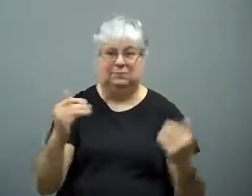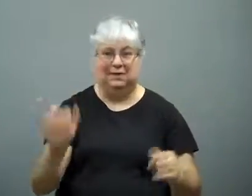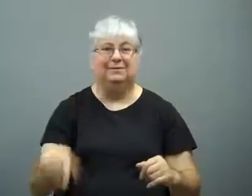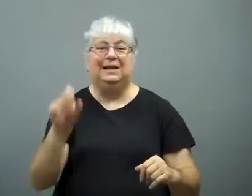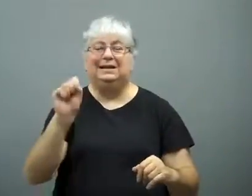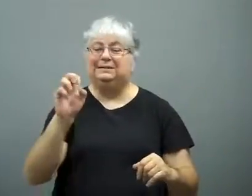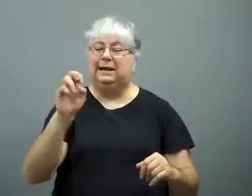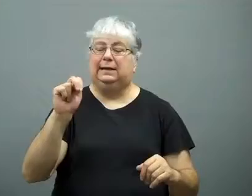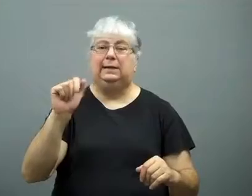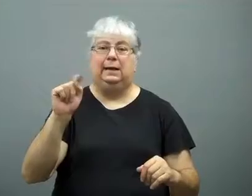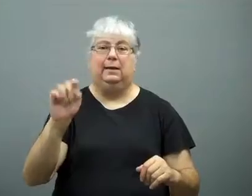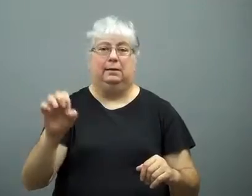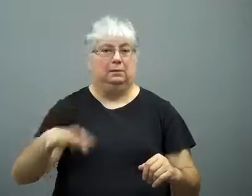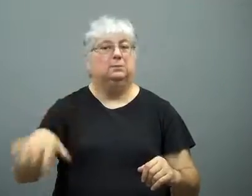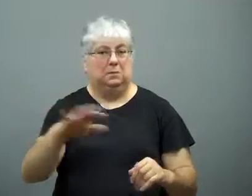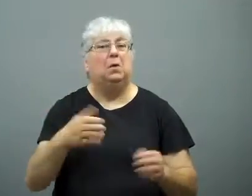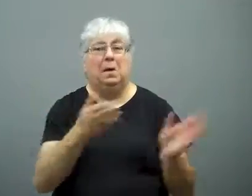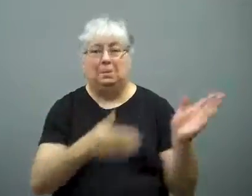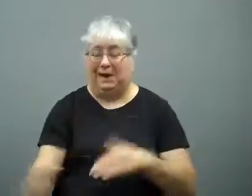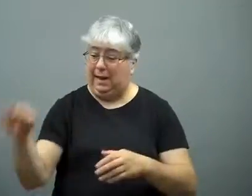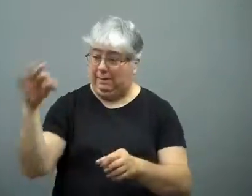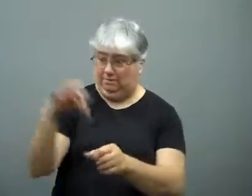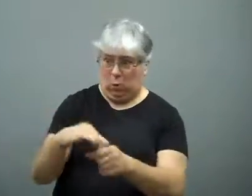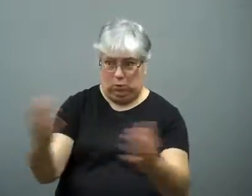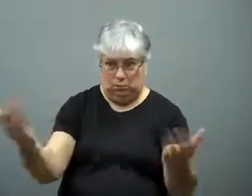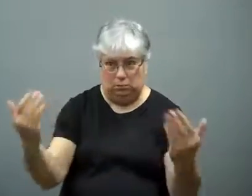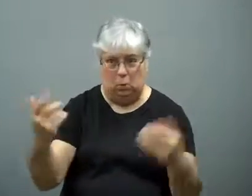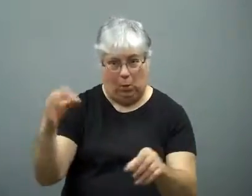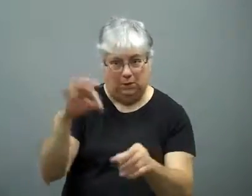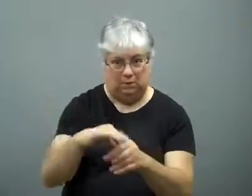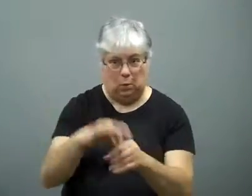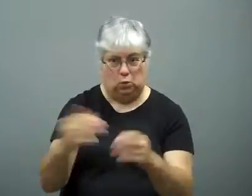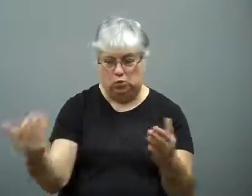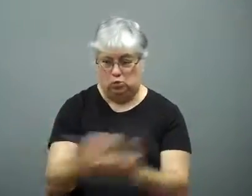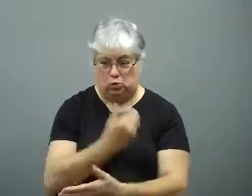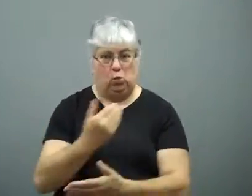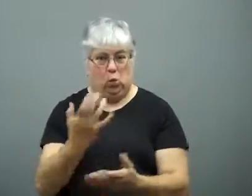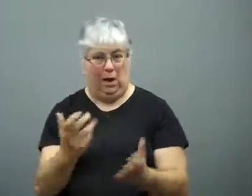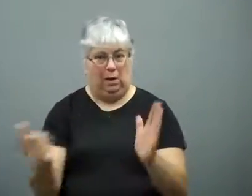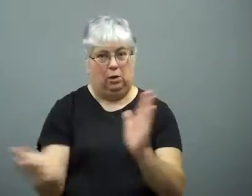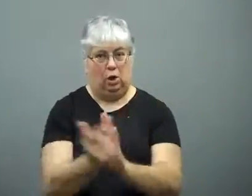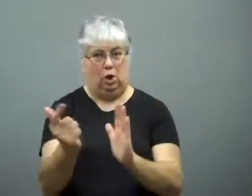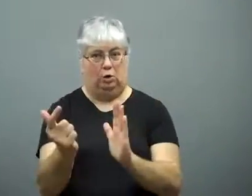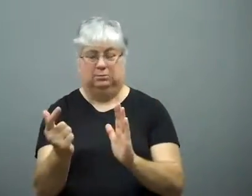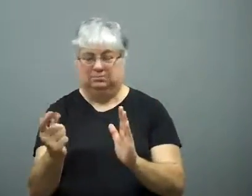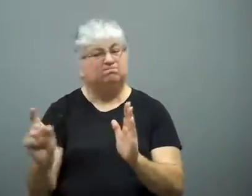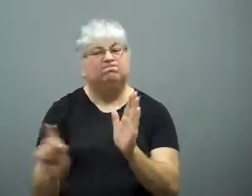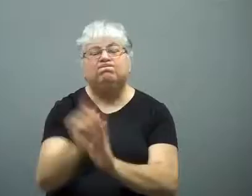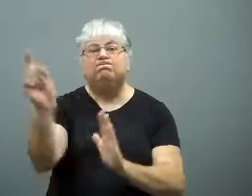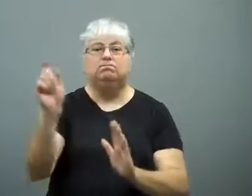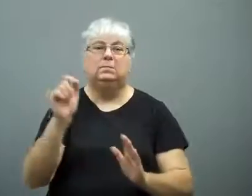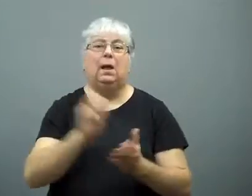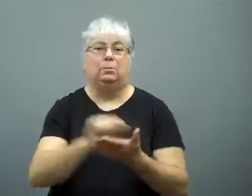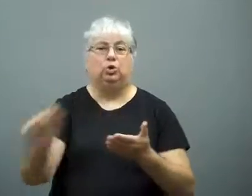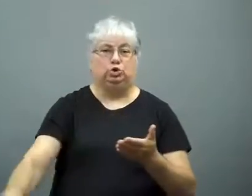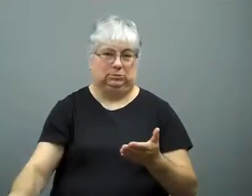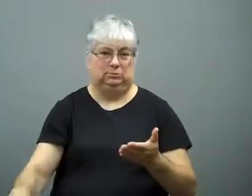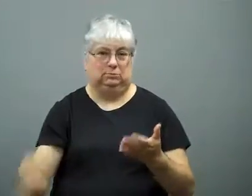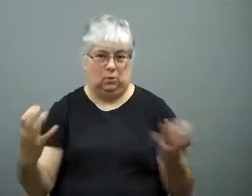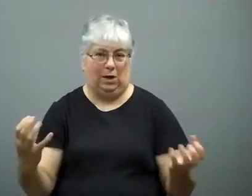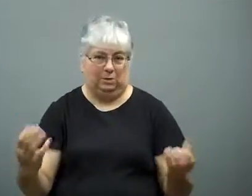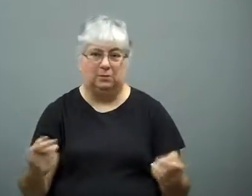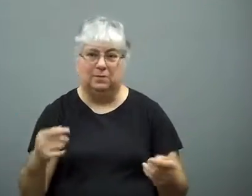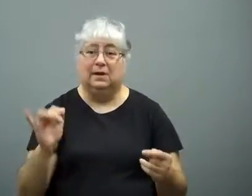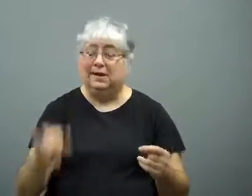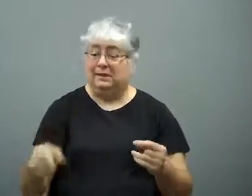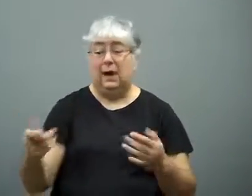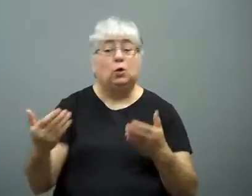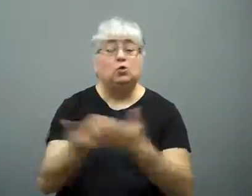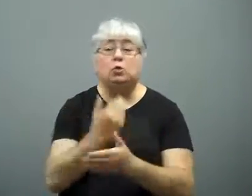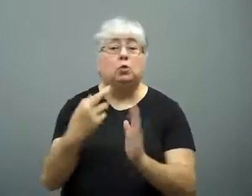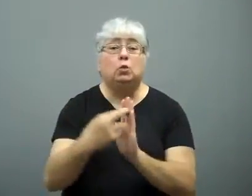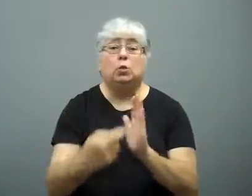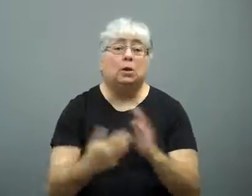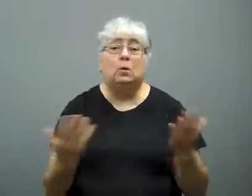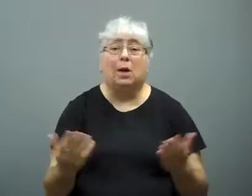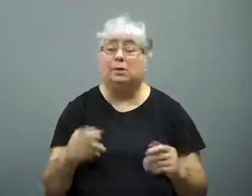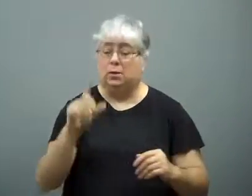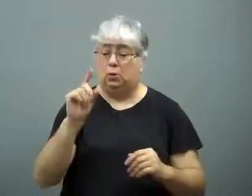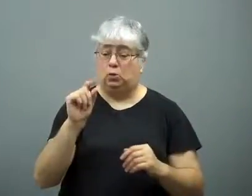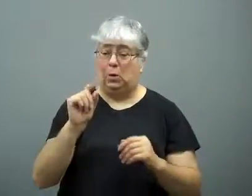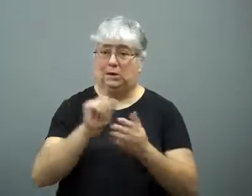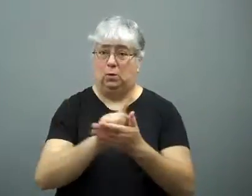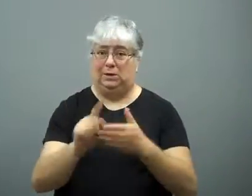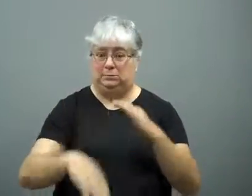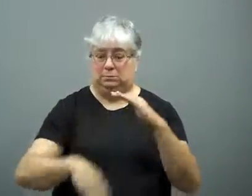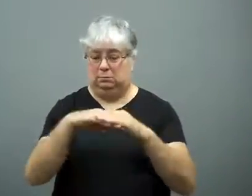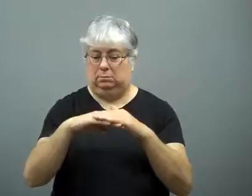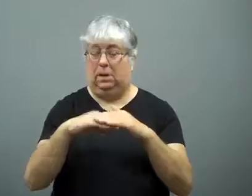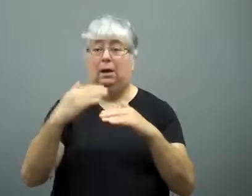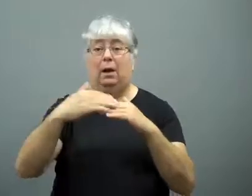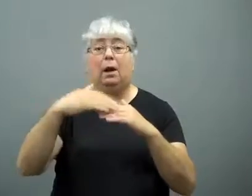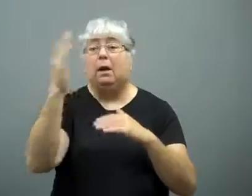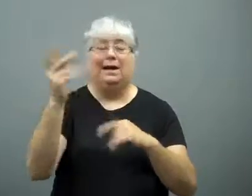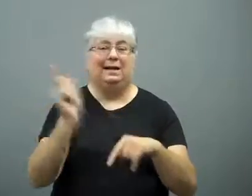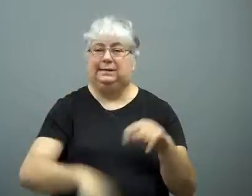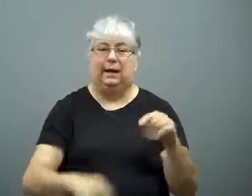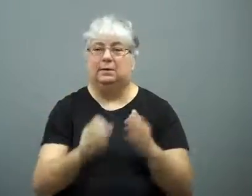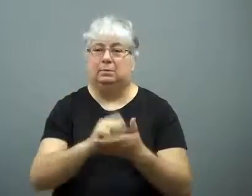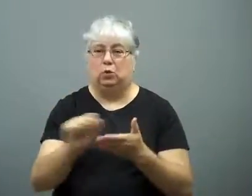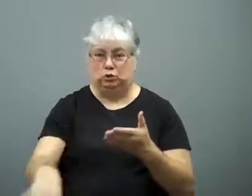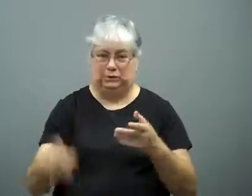He wanted a vote on a new law that would ban abortion.